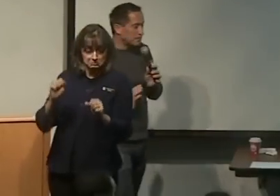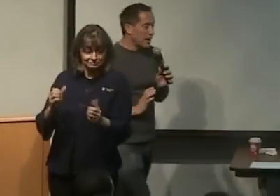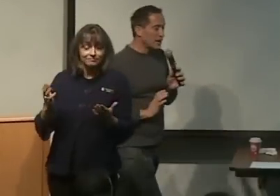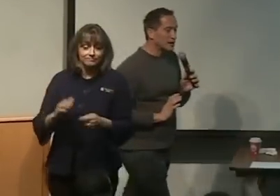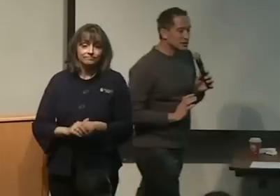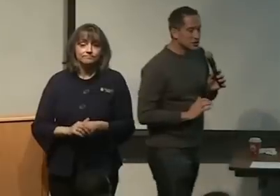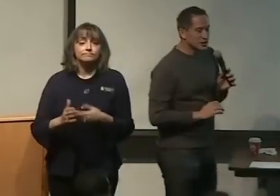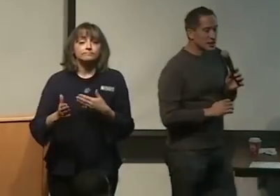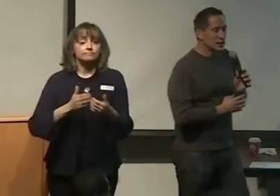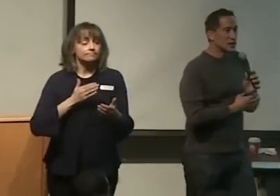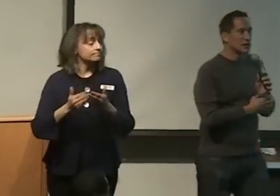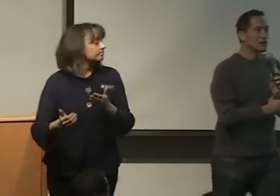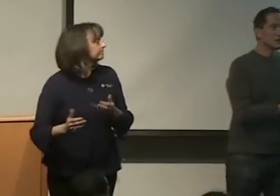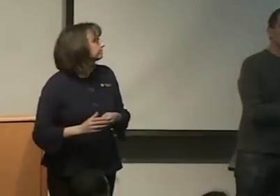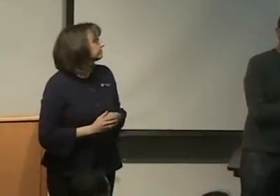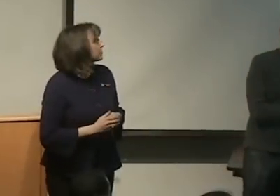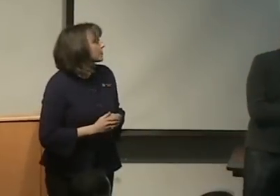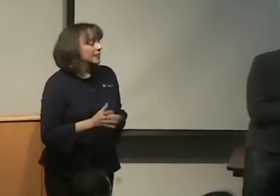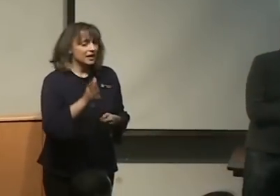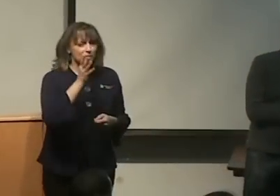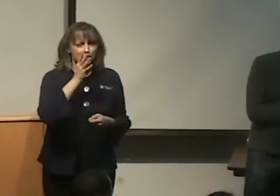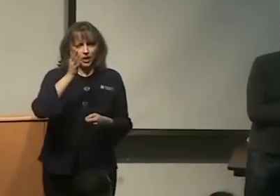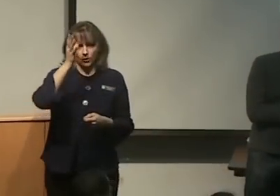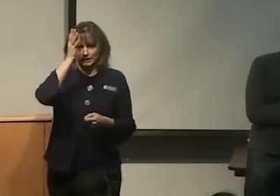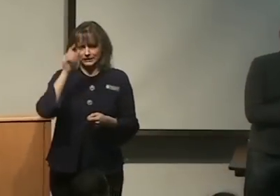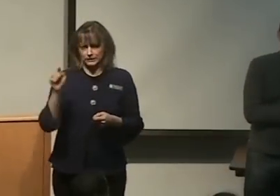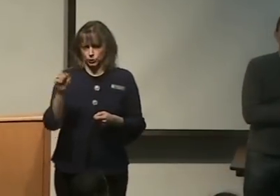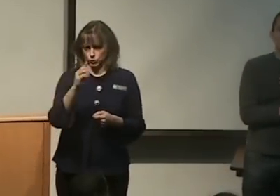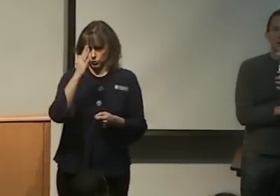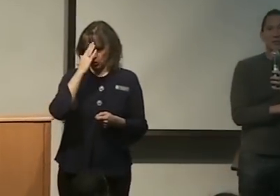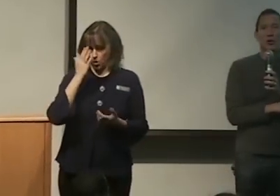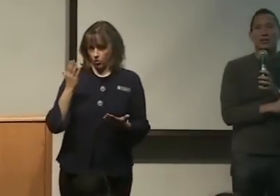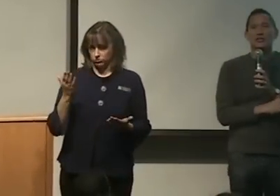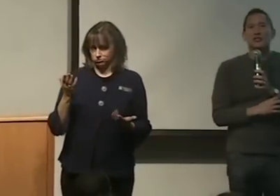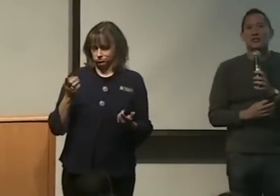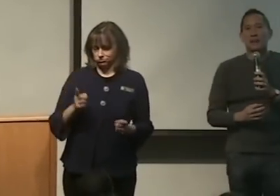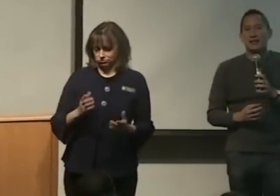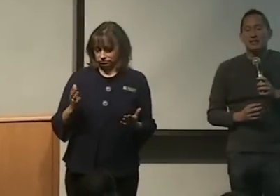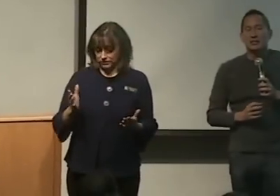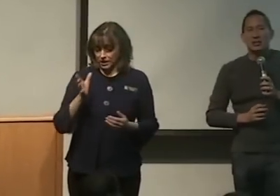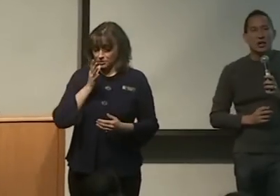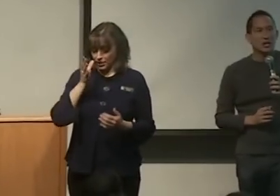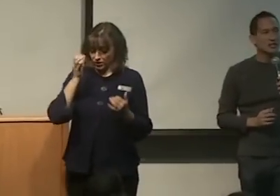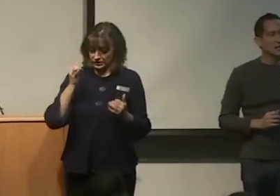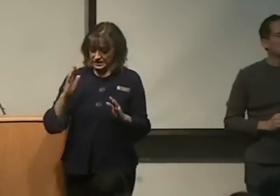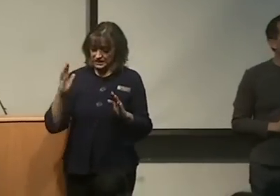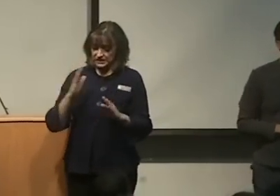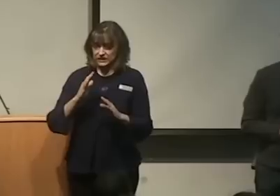Parents you know this one. We've become more concerned about cost and the benefit.